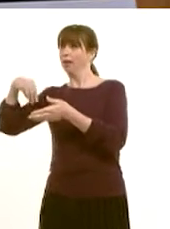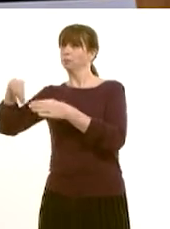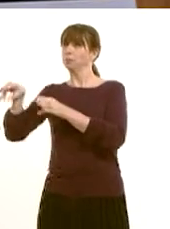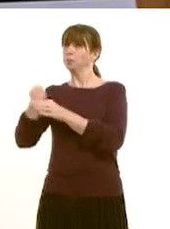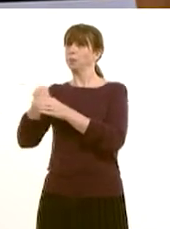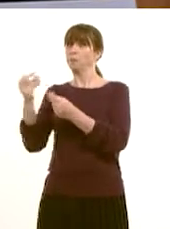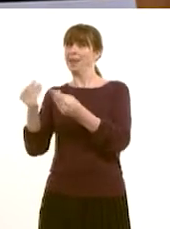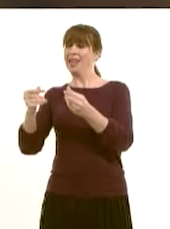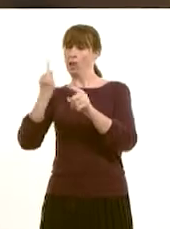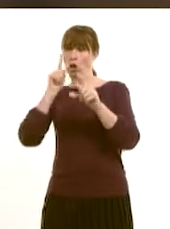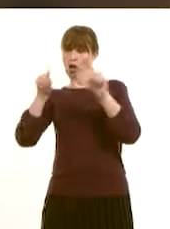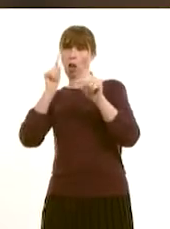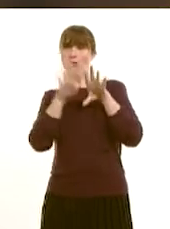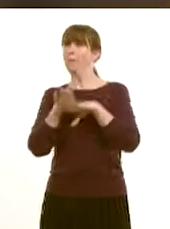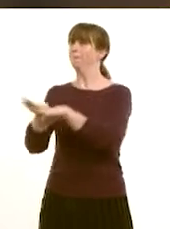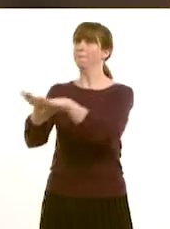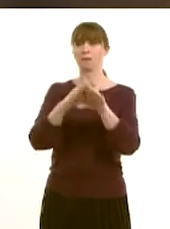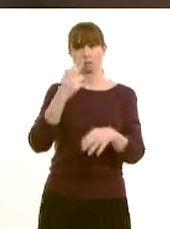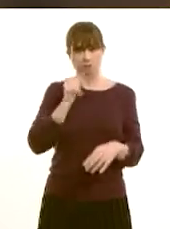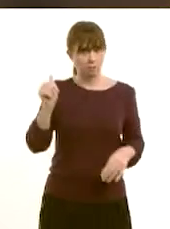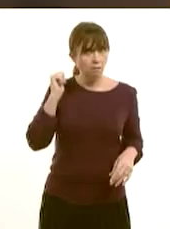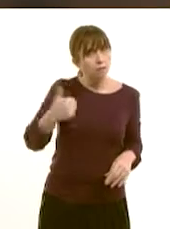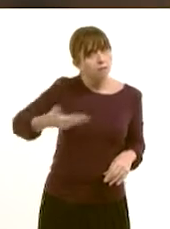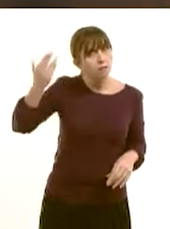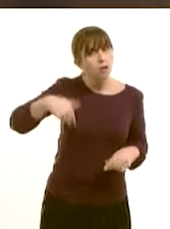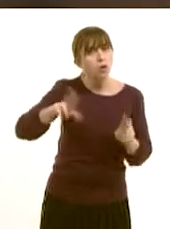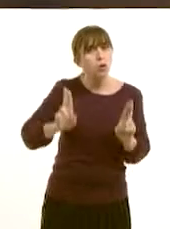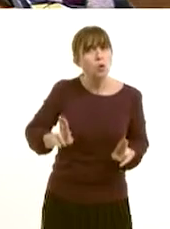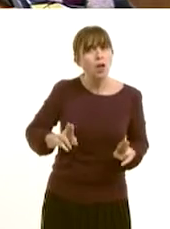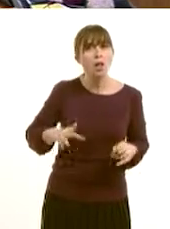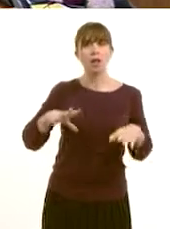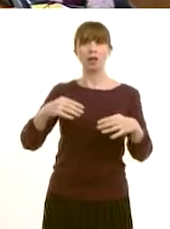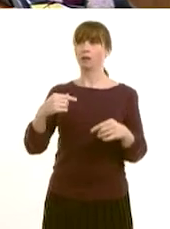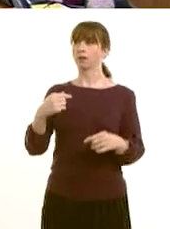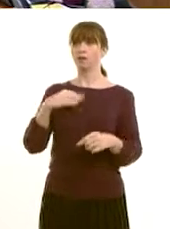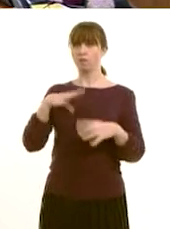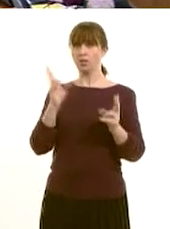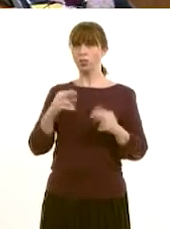No-one knows the difference; thatís the important thing. When I was in school, those on free school meals had a different coloured dinner ticket, as we called them.